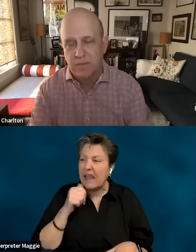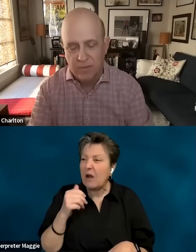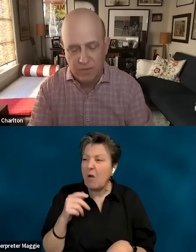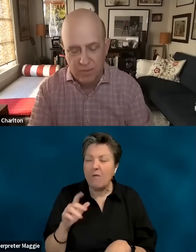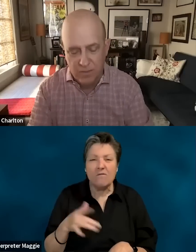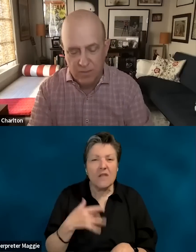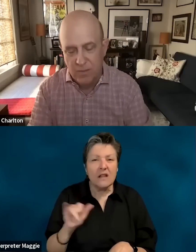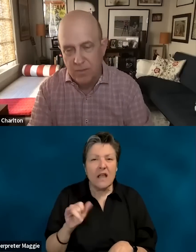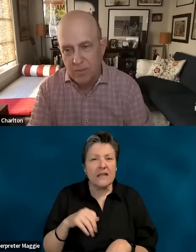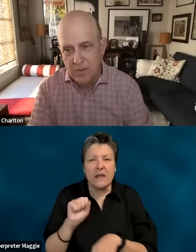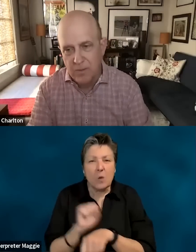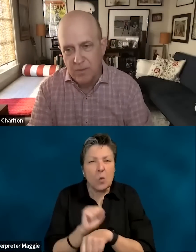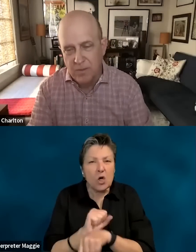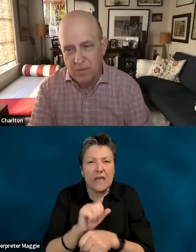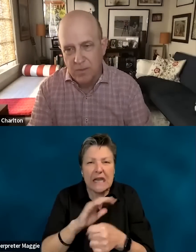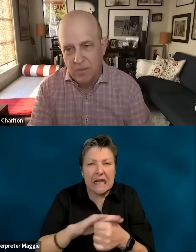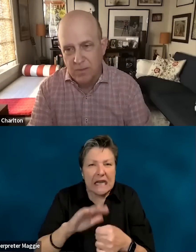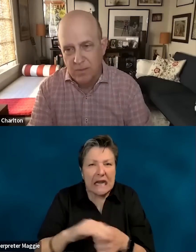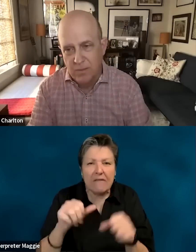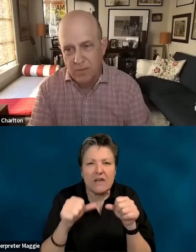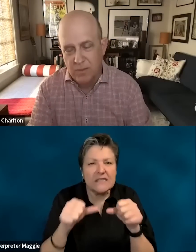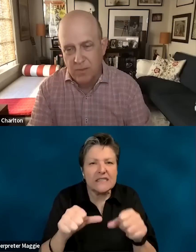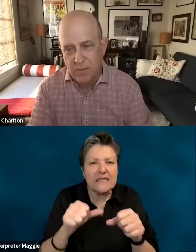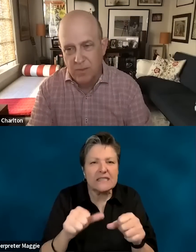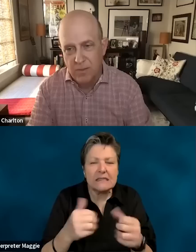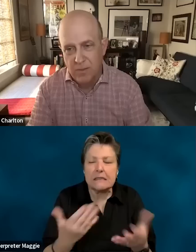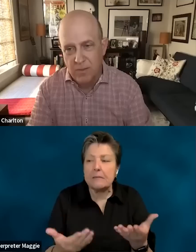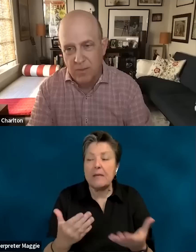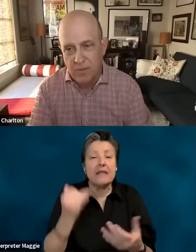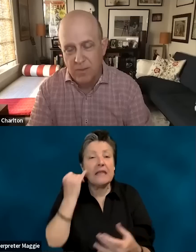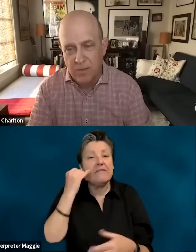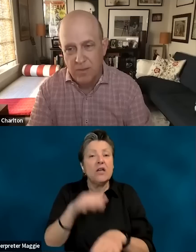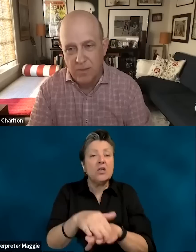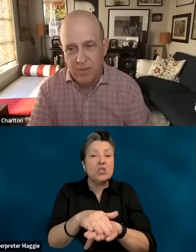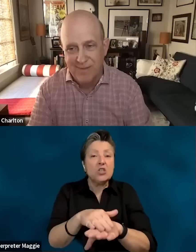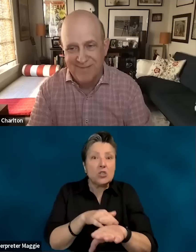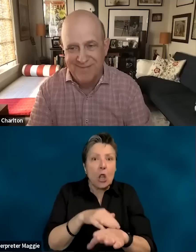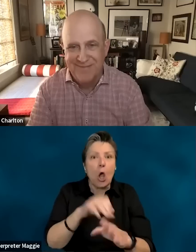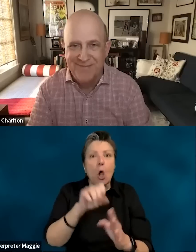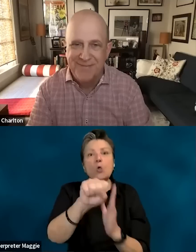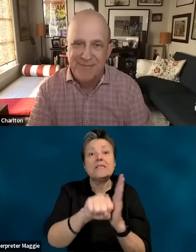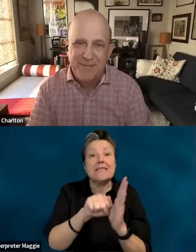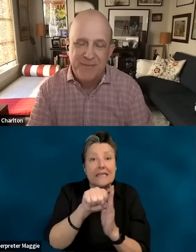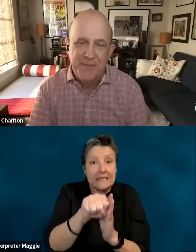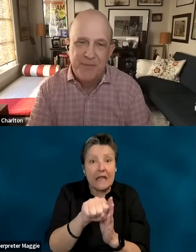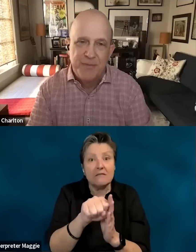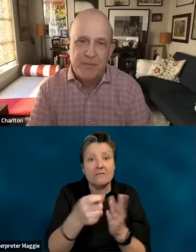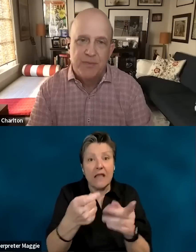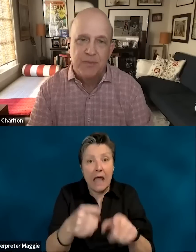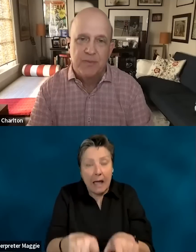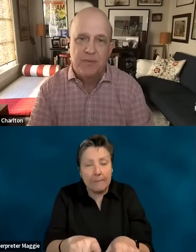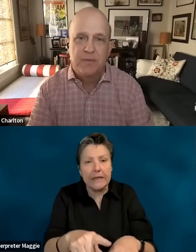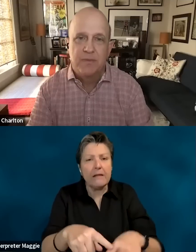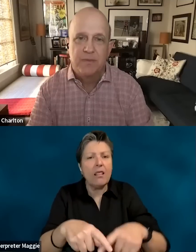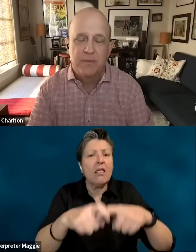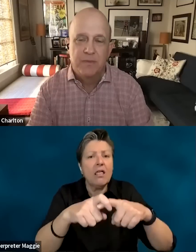in a slow season or slow seasons, what advice might you have?